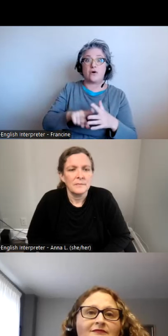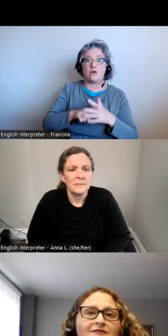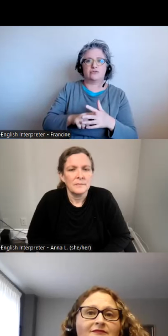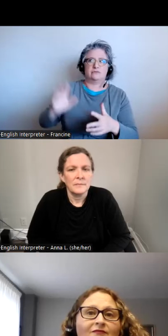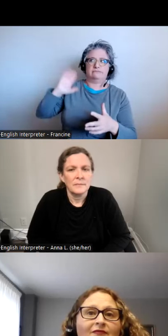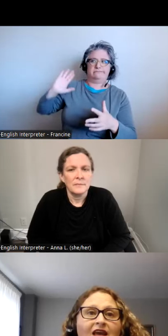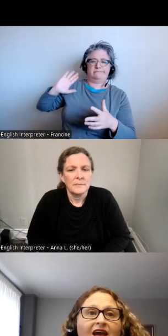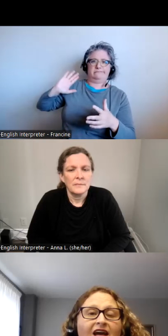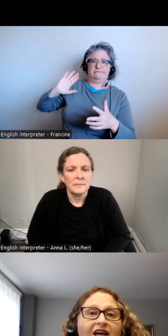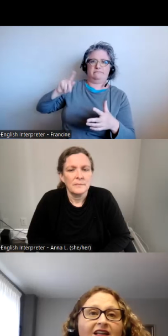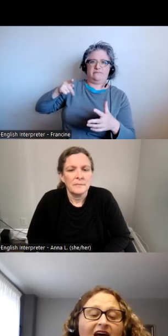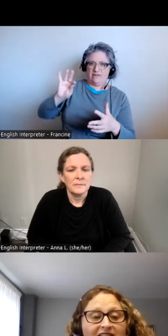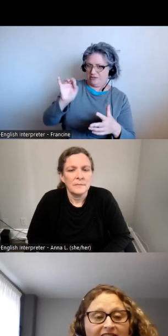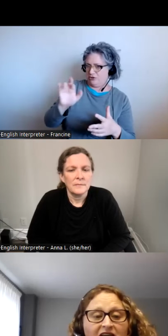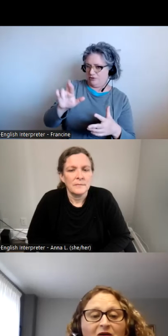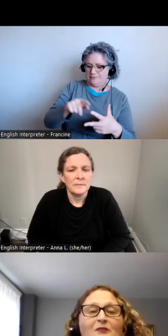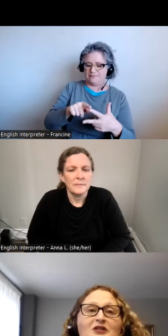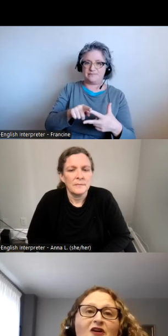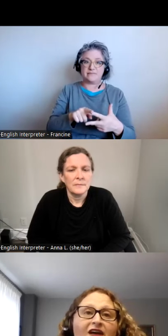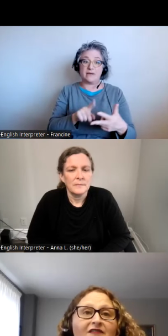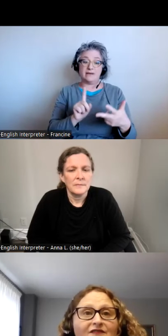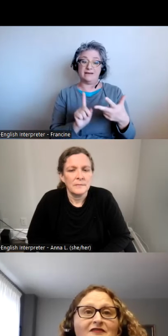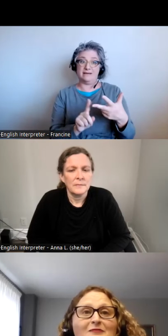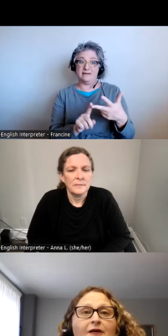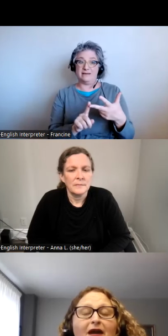vaccine for any reason, the original Pfizer 30 milligrams